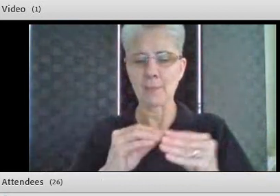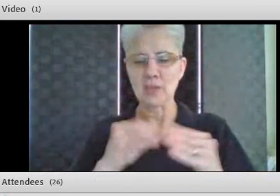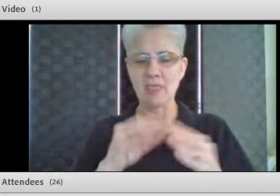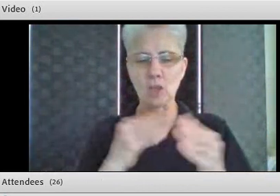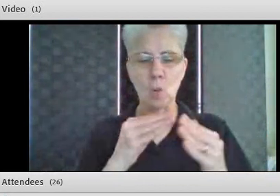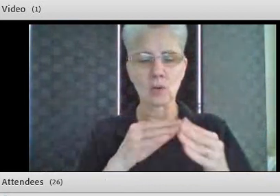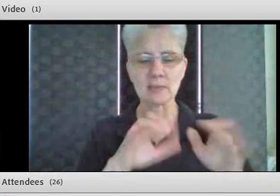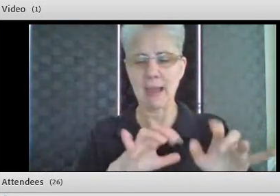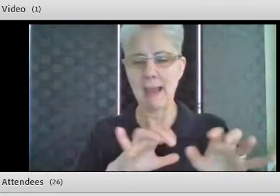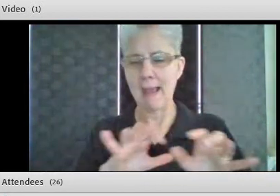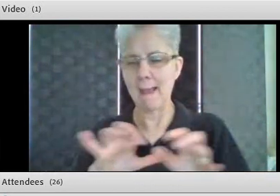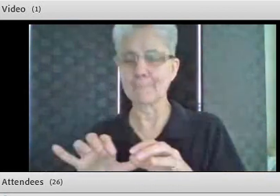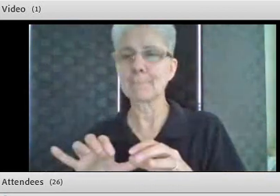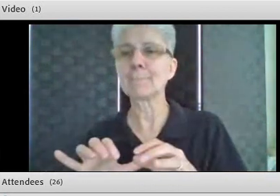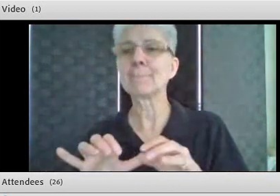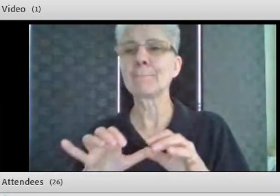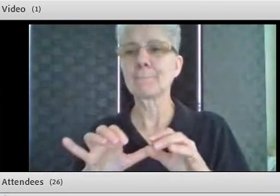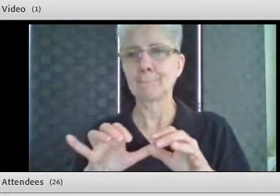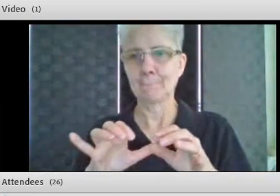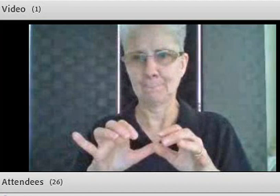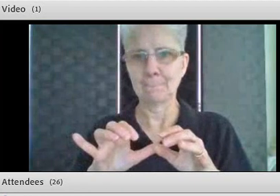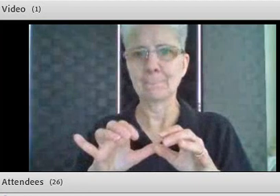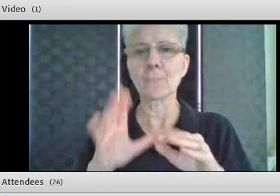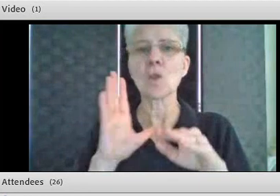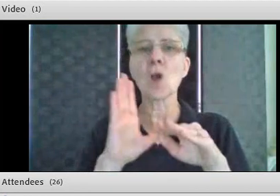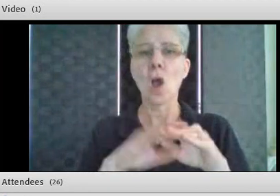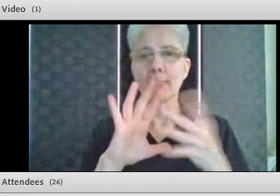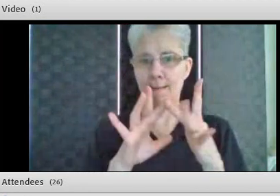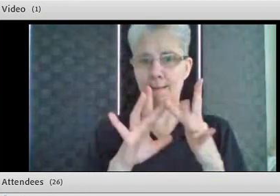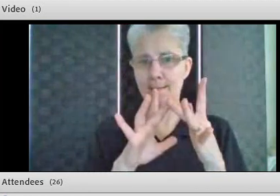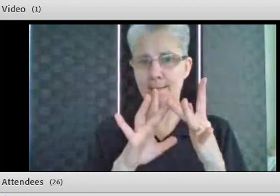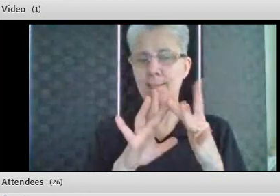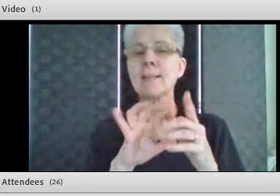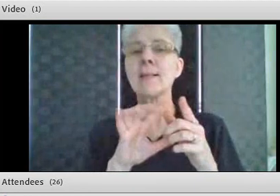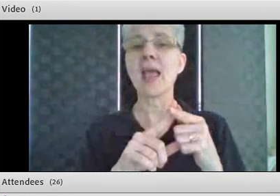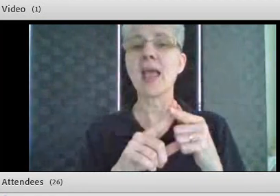so you set them out on a little table, and then you type the numbers that are in the corners.